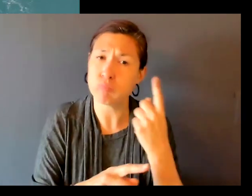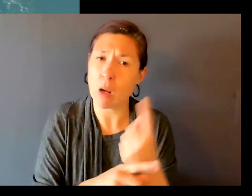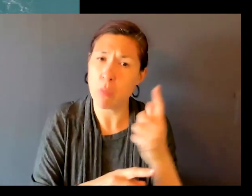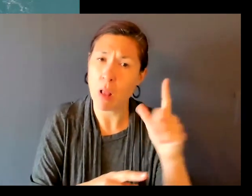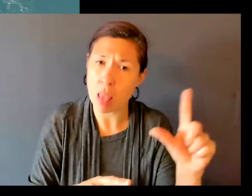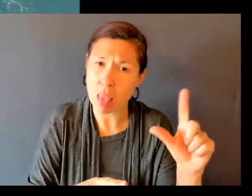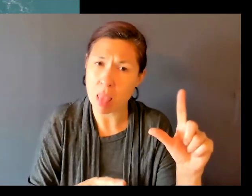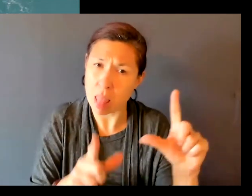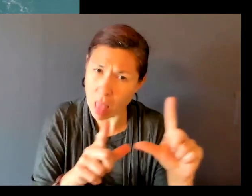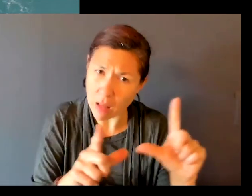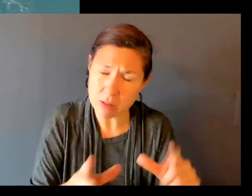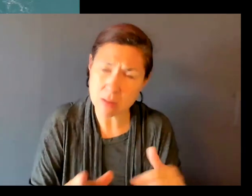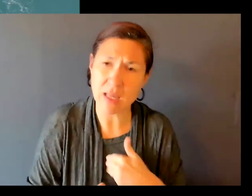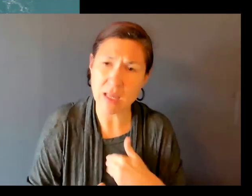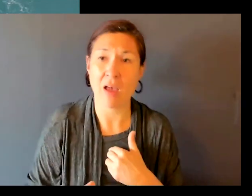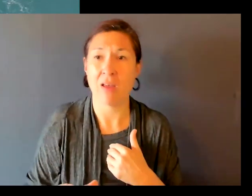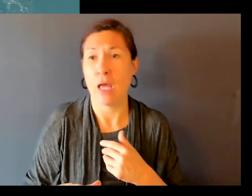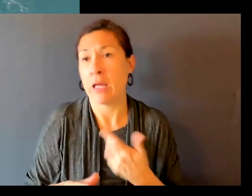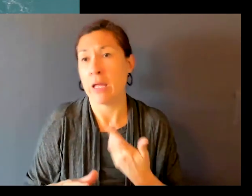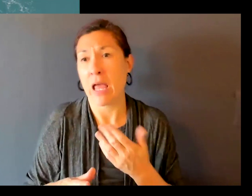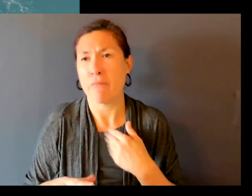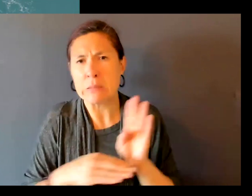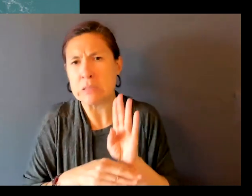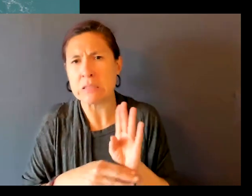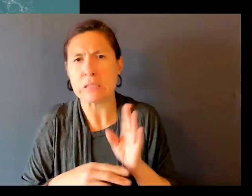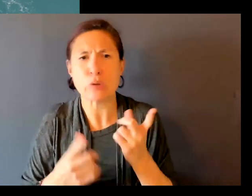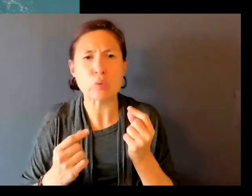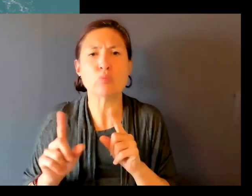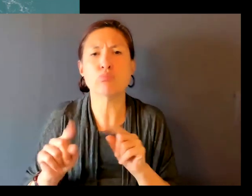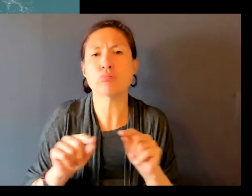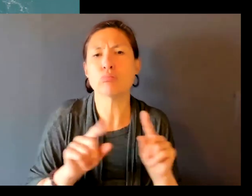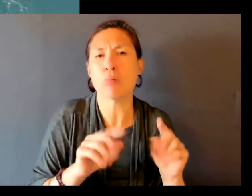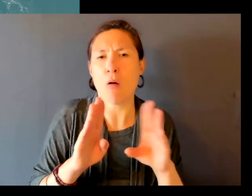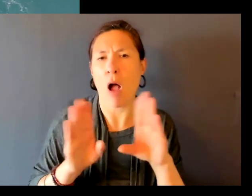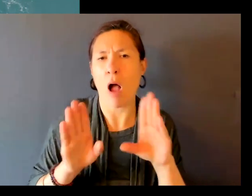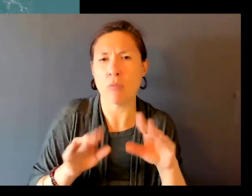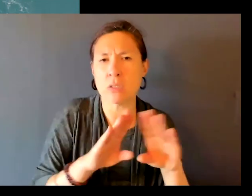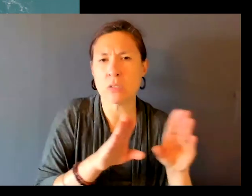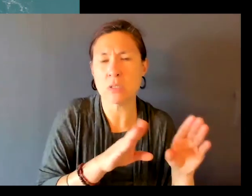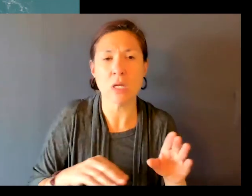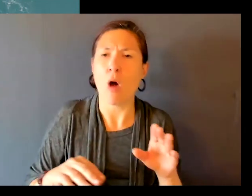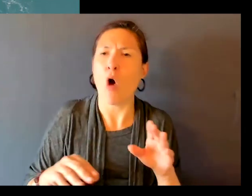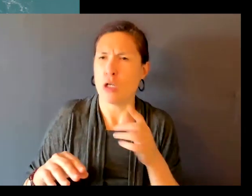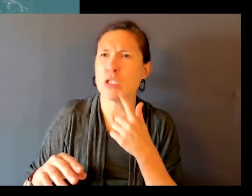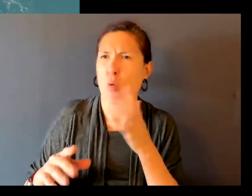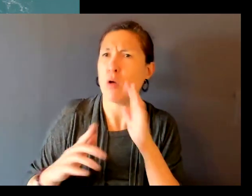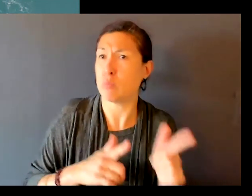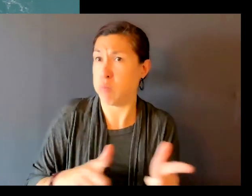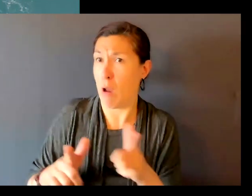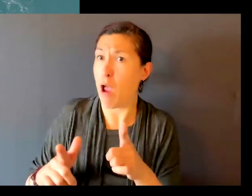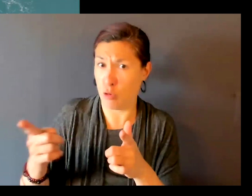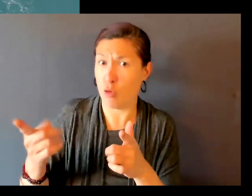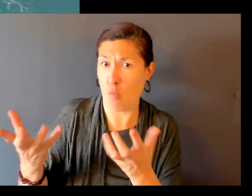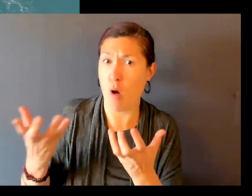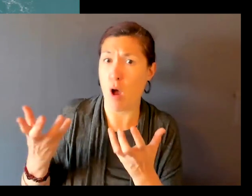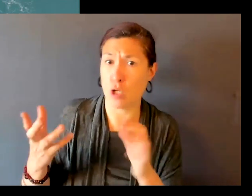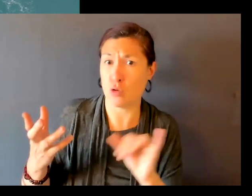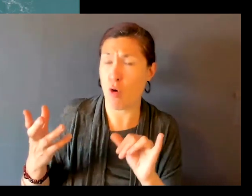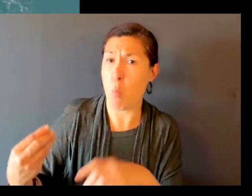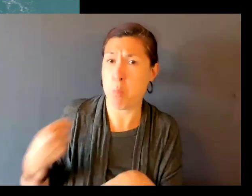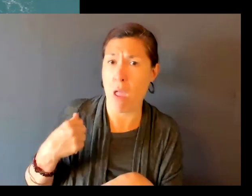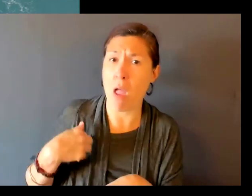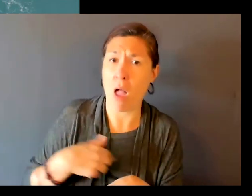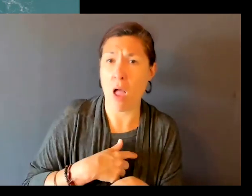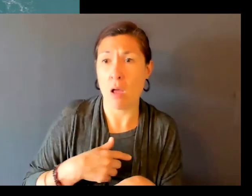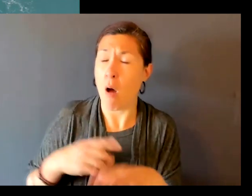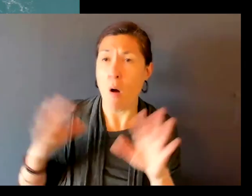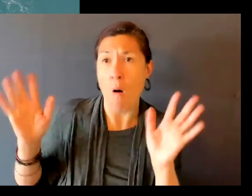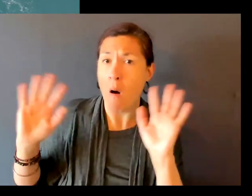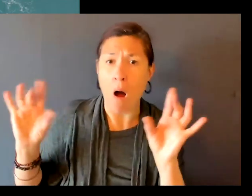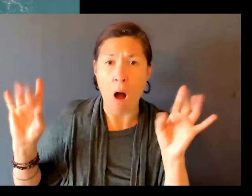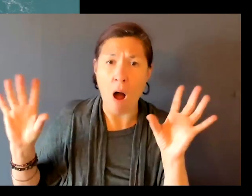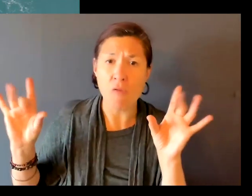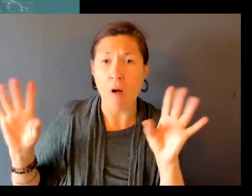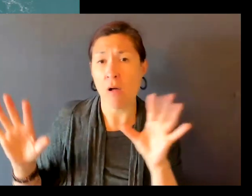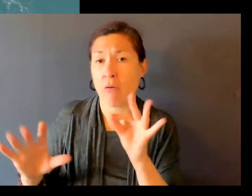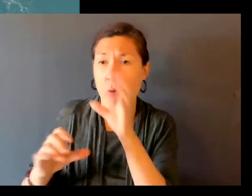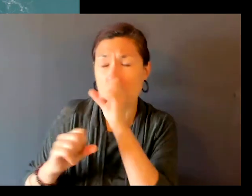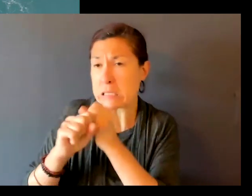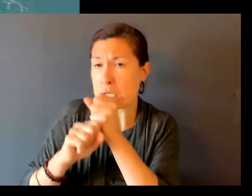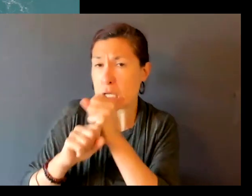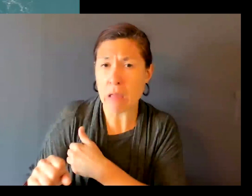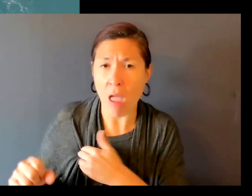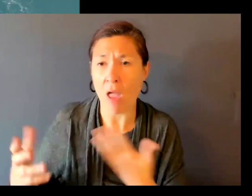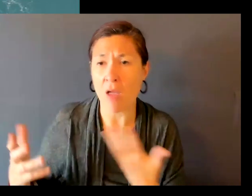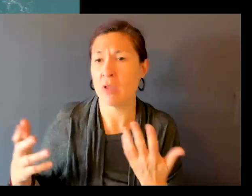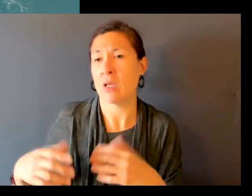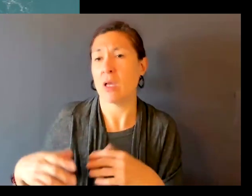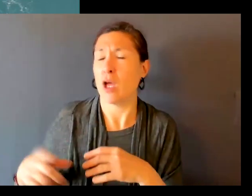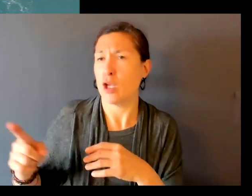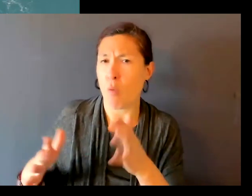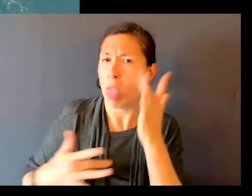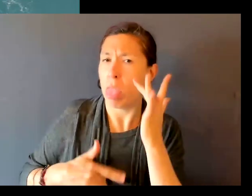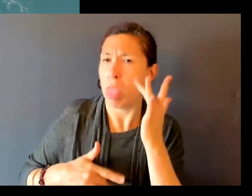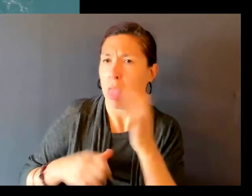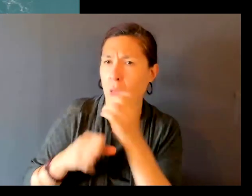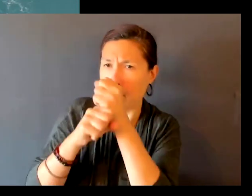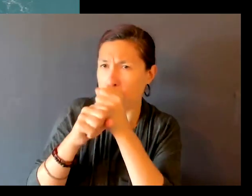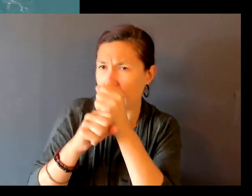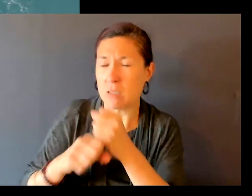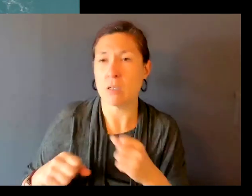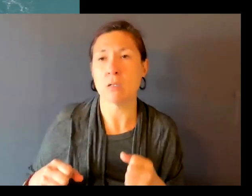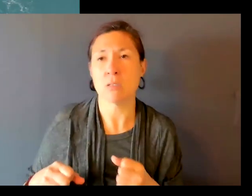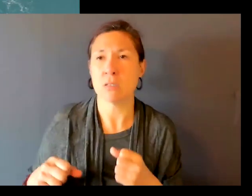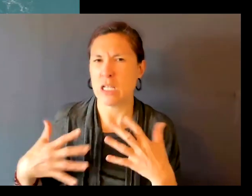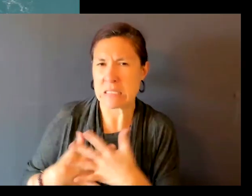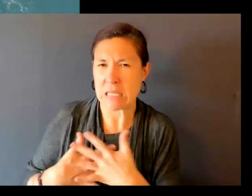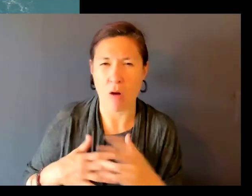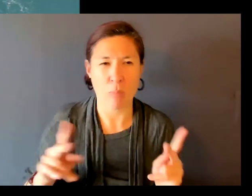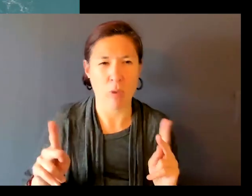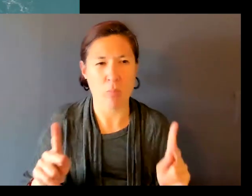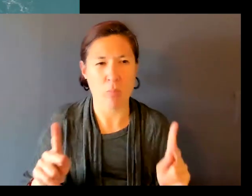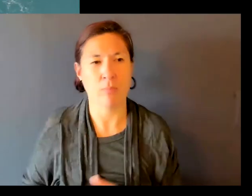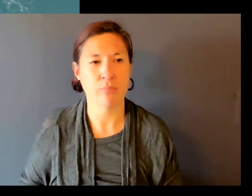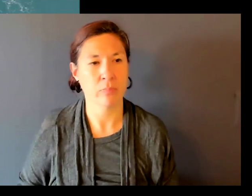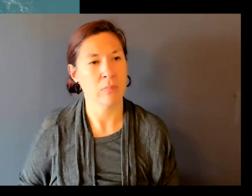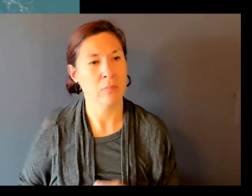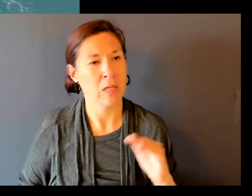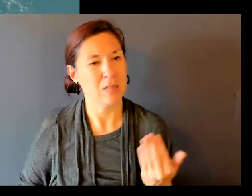SIMPA has been surveying horseshoe crabs as part of the division of marine fisheries horseshoe crab spawn. And every year we see fewer and fewer horseshoe crabs. We intend to submit a proposal to close three connected historic horseshoe crab spawning and nursery areas on the western side of Cape Cod Bay. Those are Duxbury Bay, Kingston Bay, and Plymouth Bay.